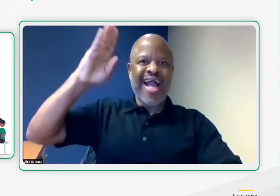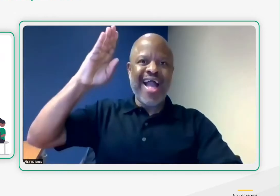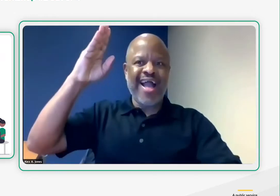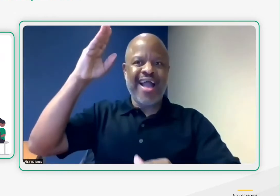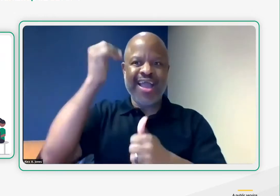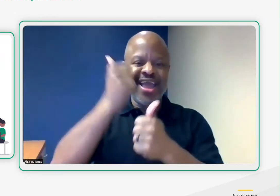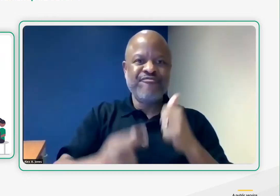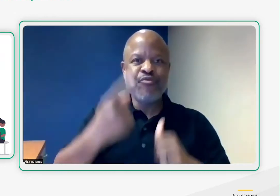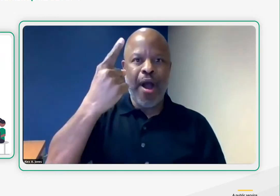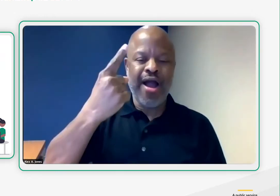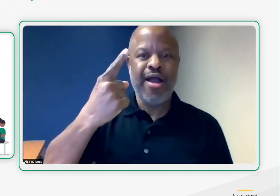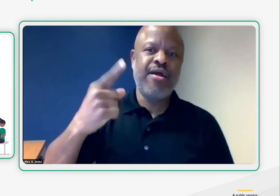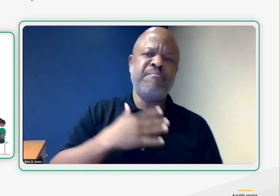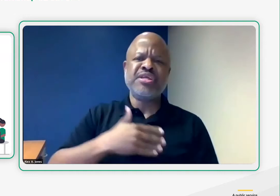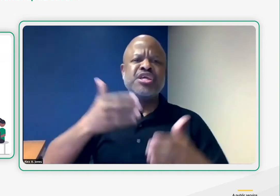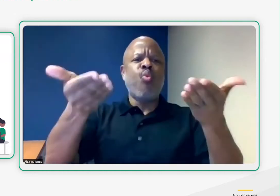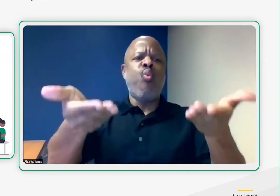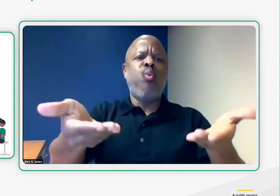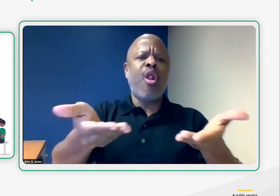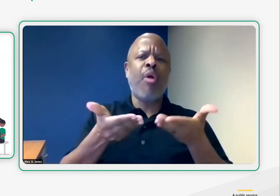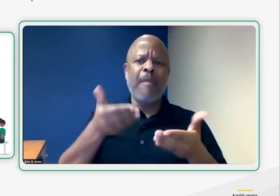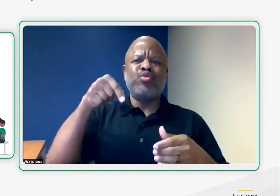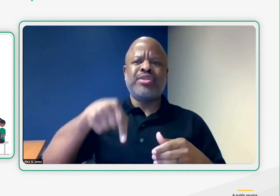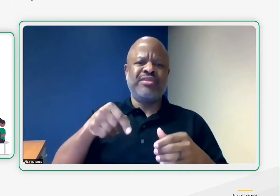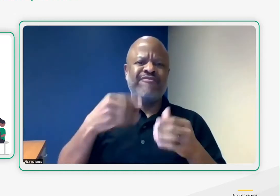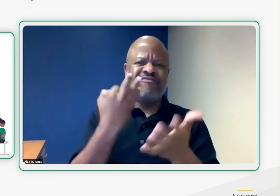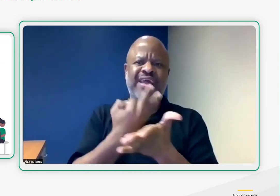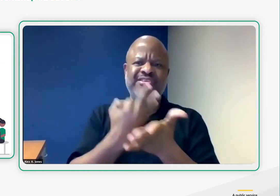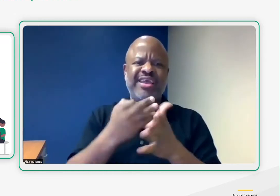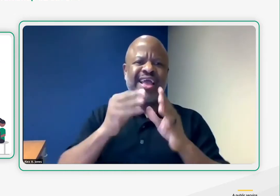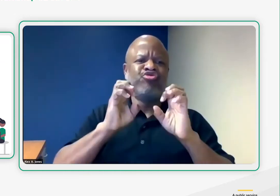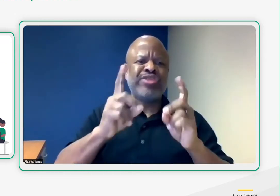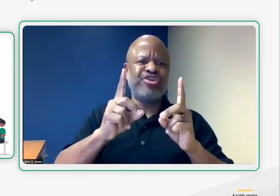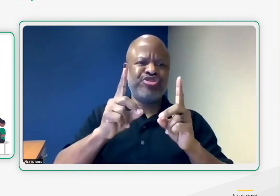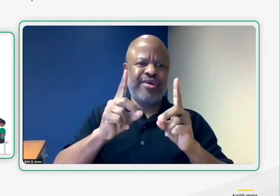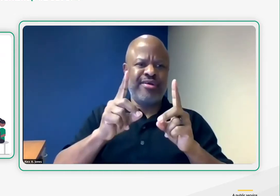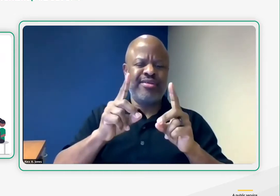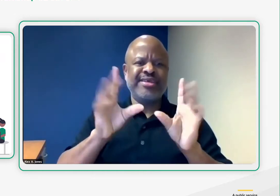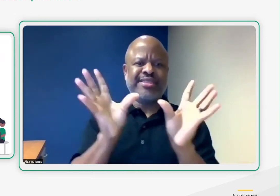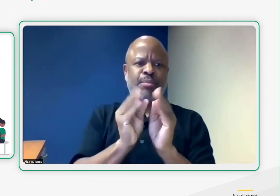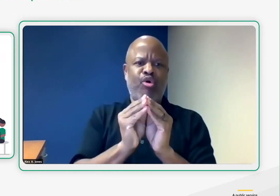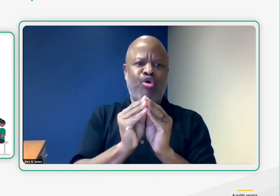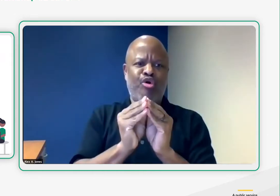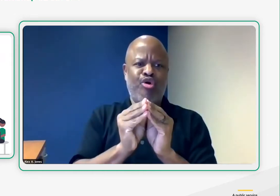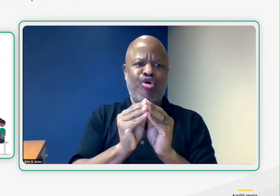Hello, everyone. It's my pleasure to welcome you today, again, to my financial education seminar.